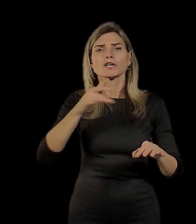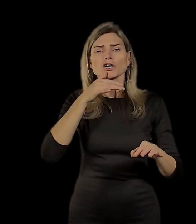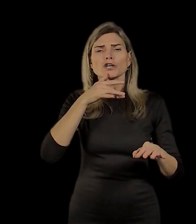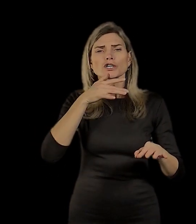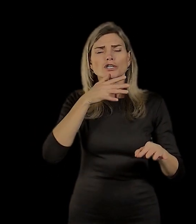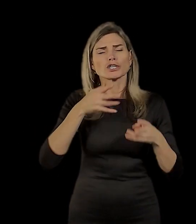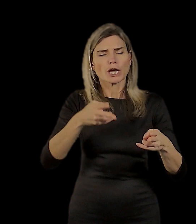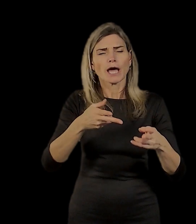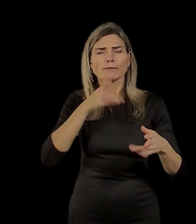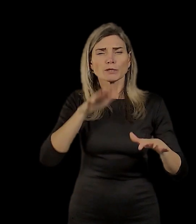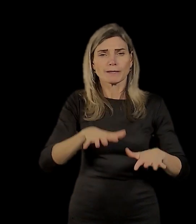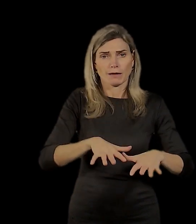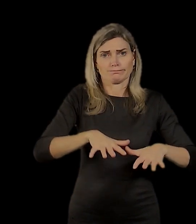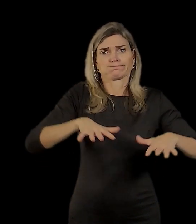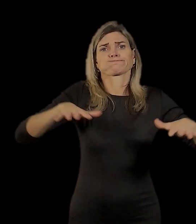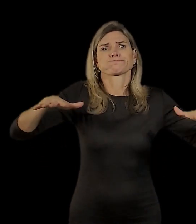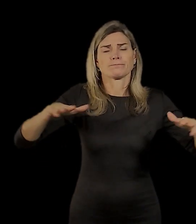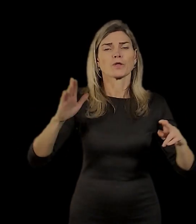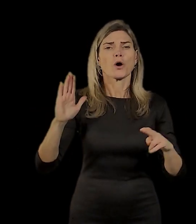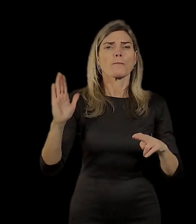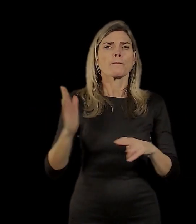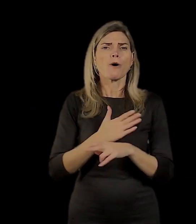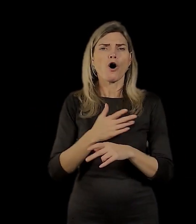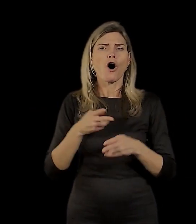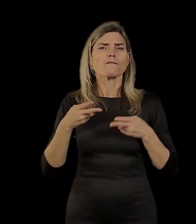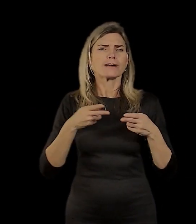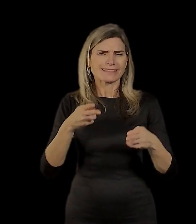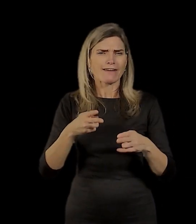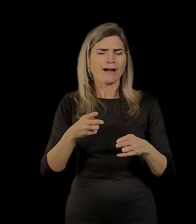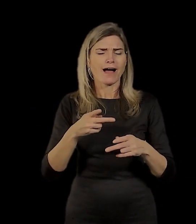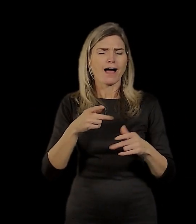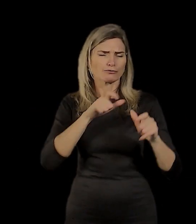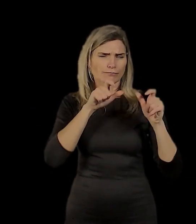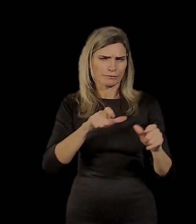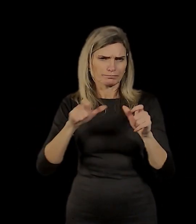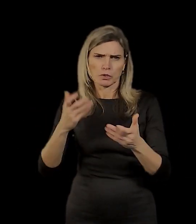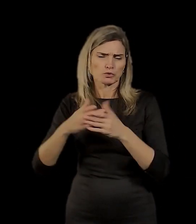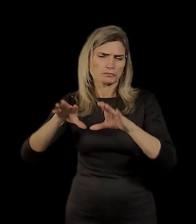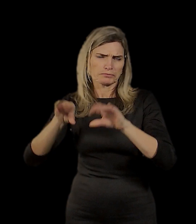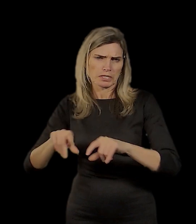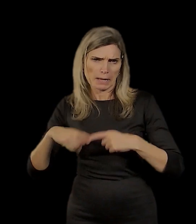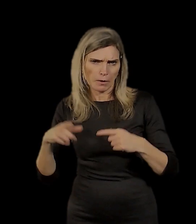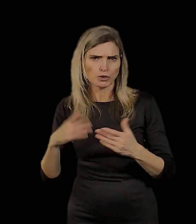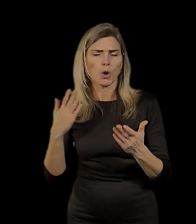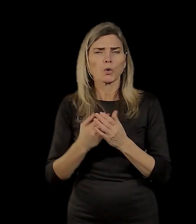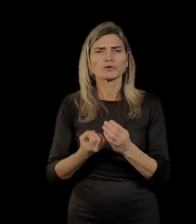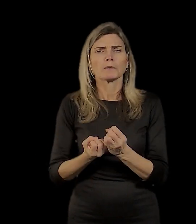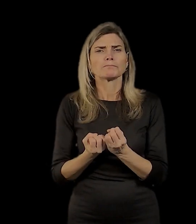which is a huge source of biodiversity and functions as a kind of water accumulator.